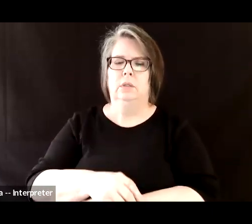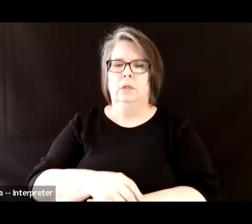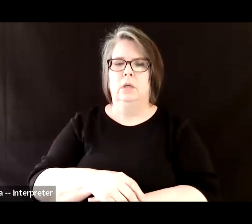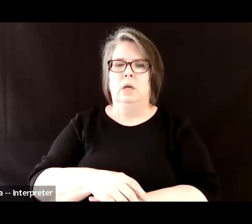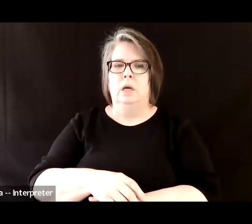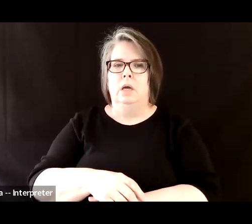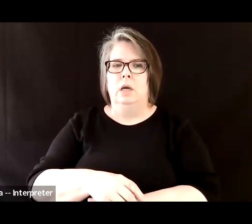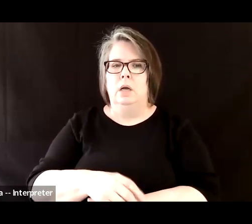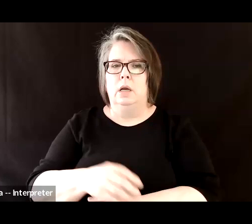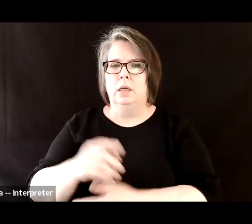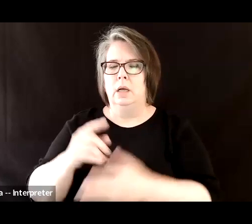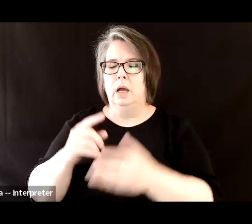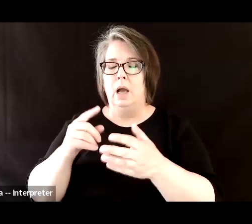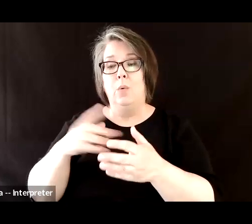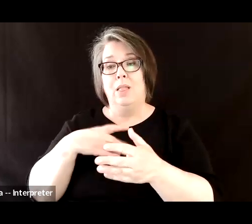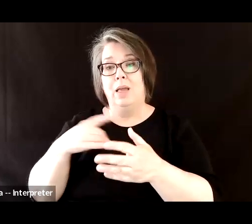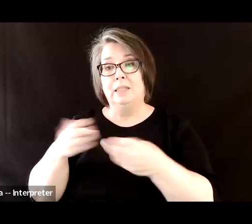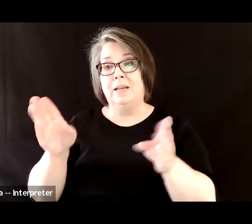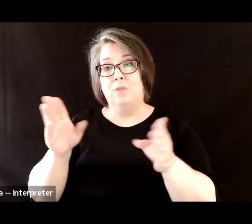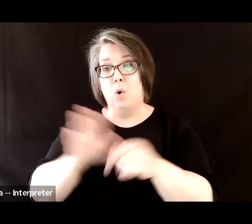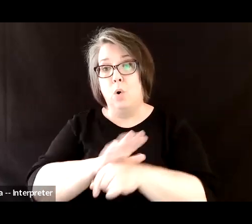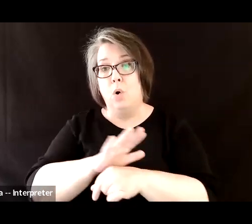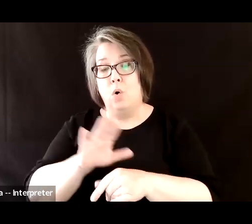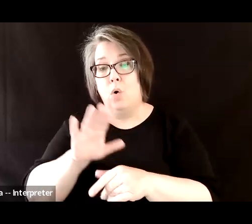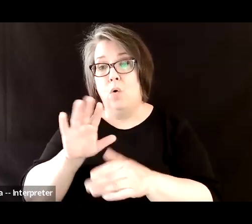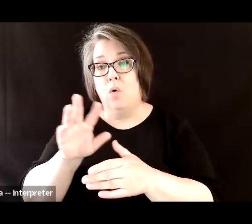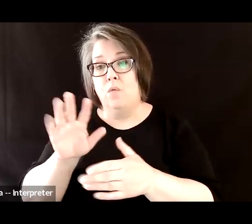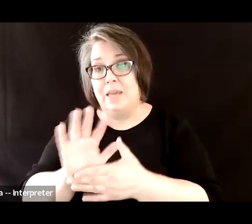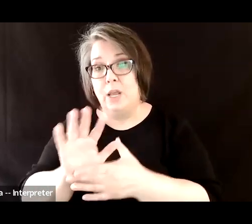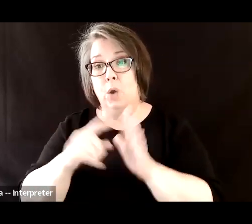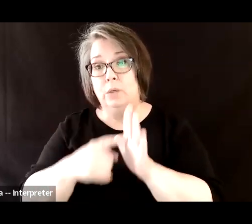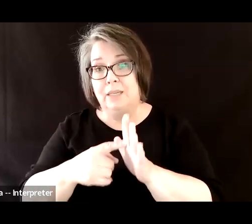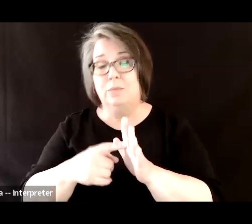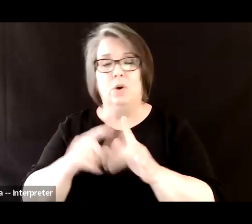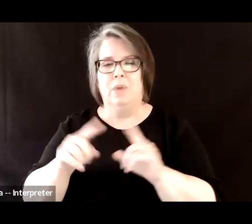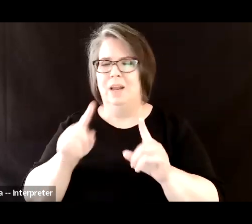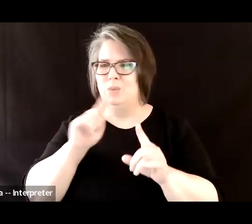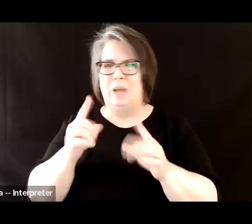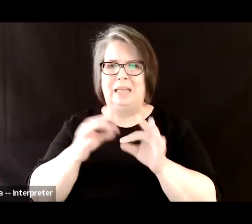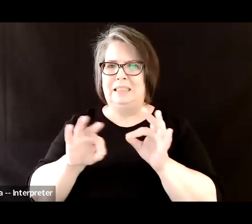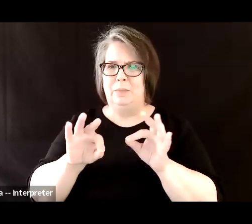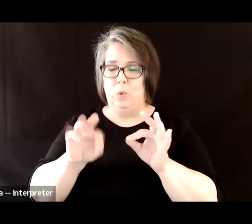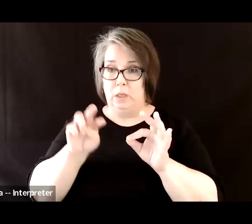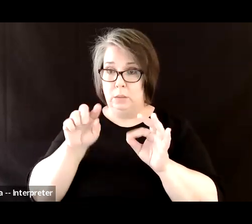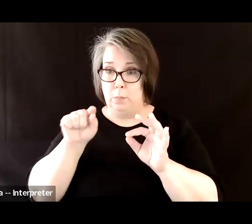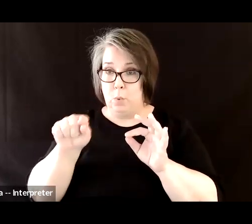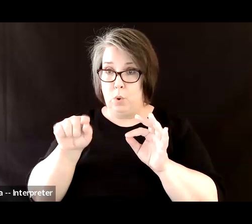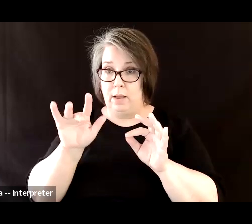full demo but it is simple point and click type of deal to record